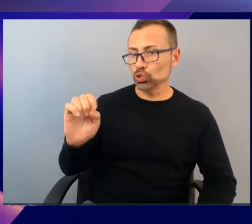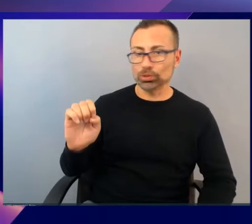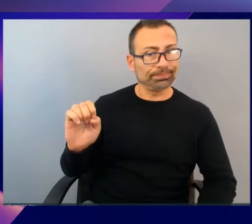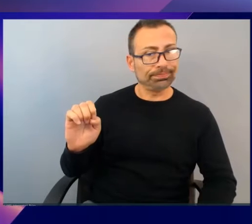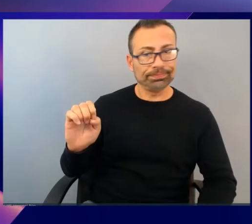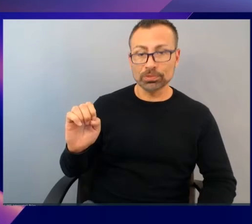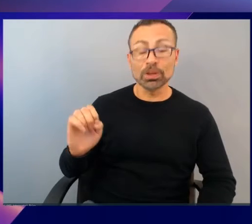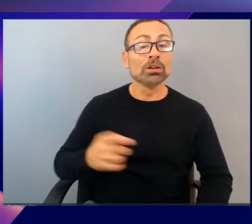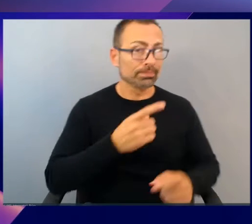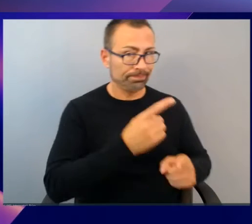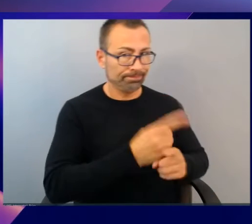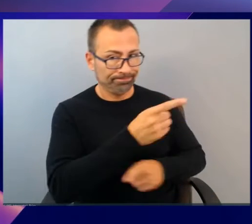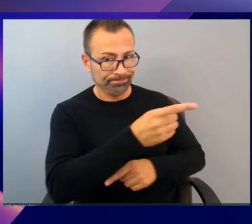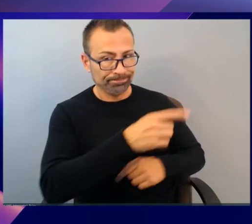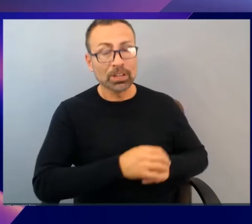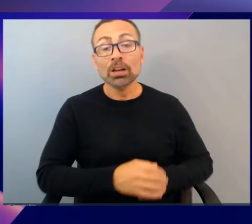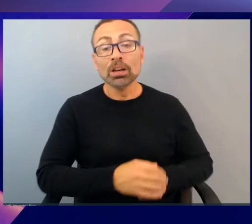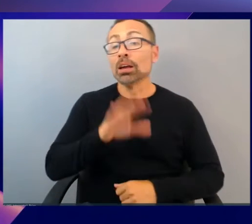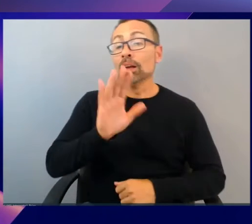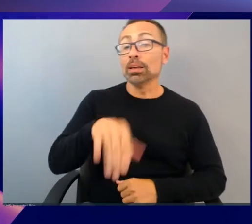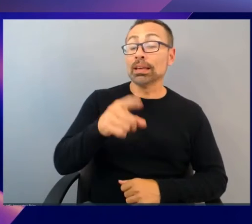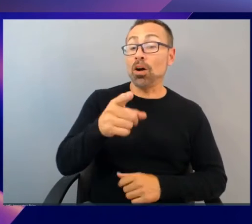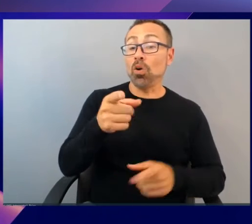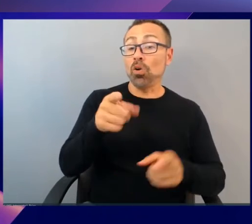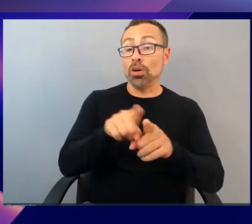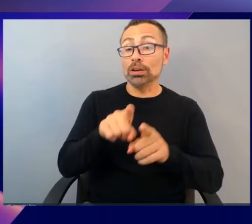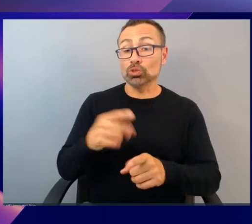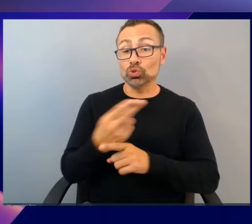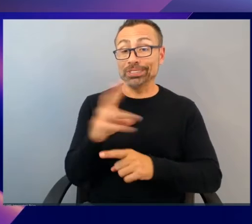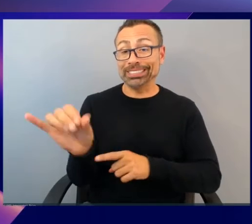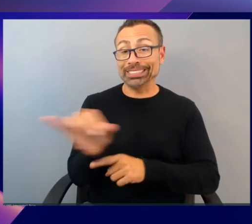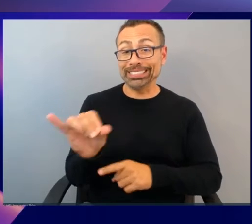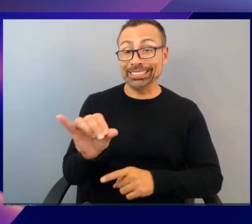And you could also use the same query, but instead of create user,